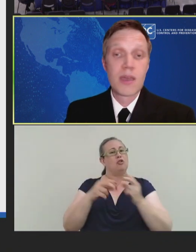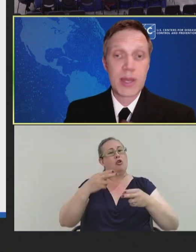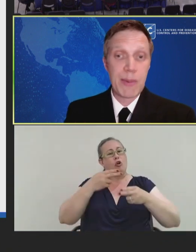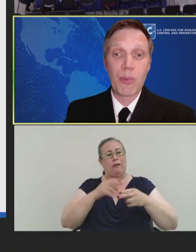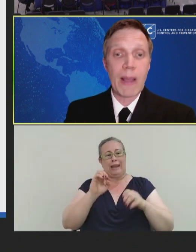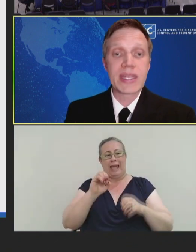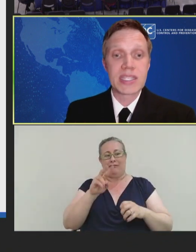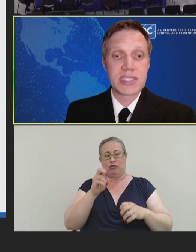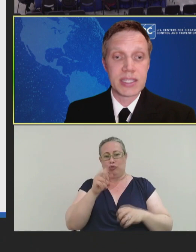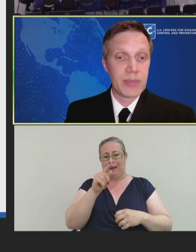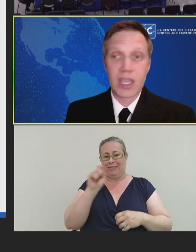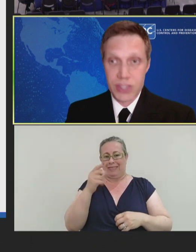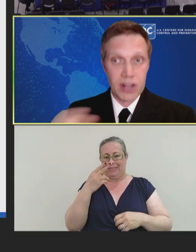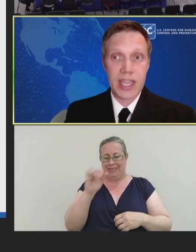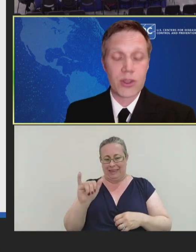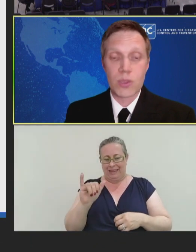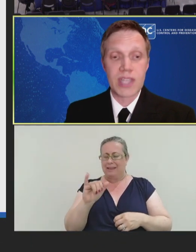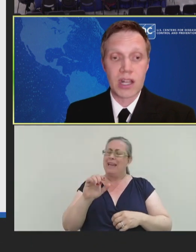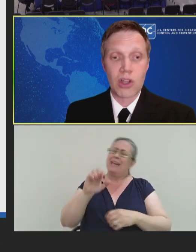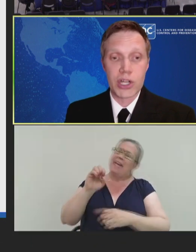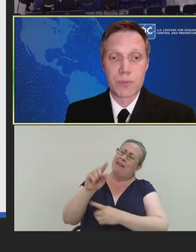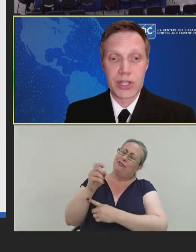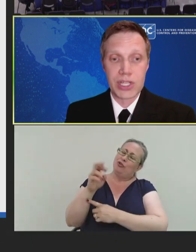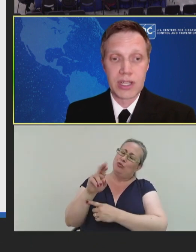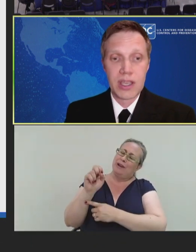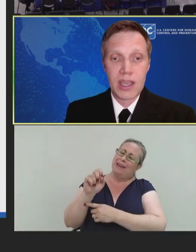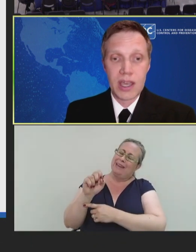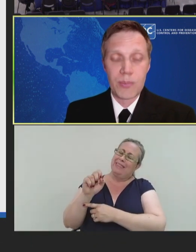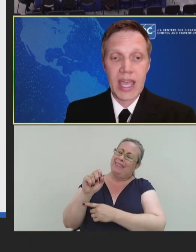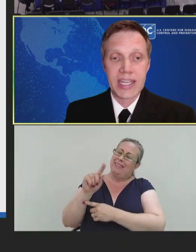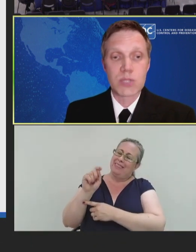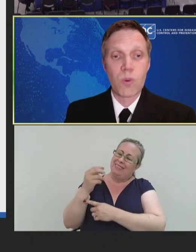Many people probably didn't see it because there -- again, there was not a large budget behind us.